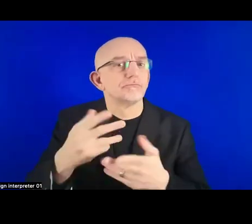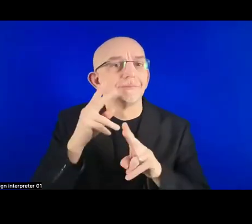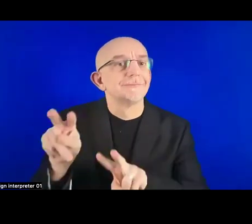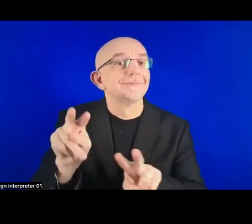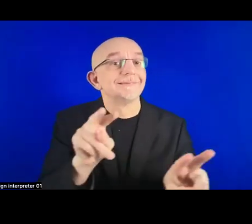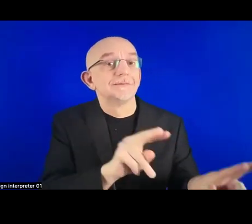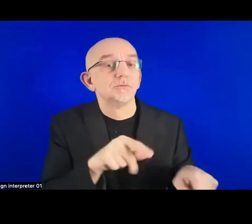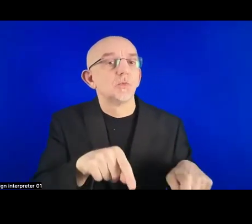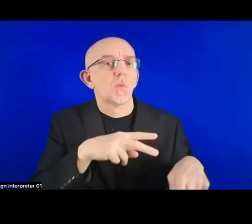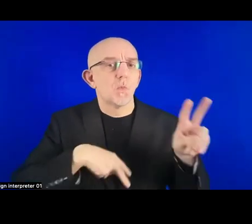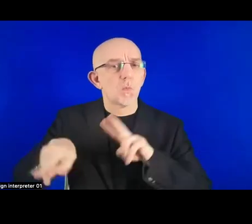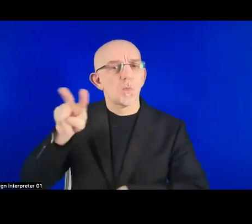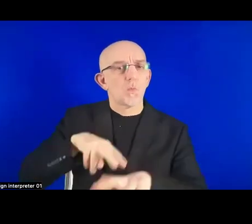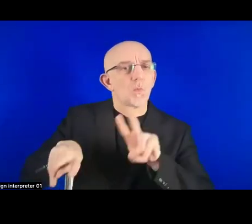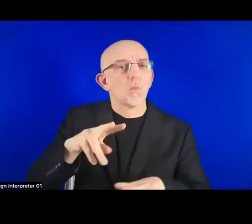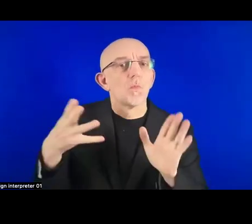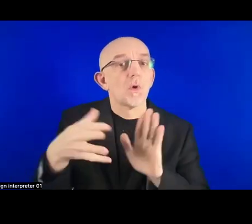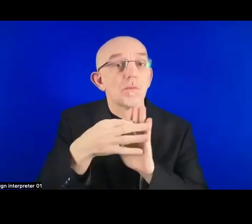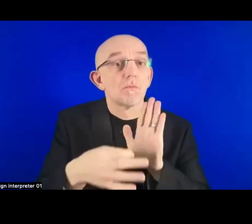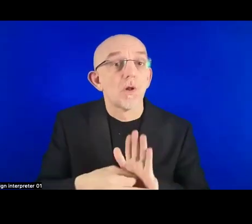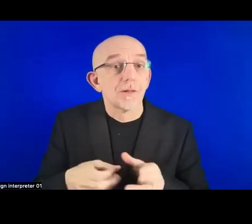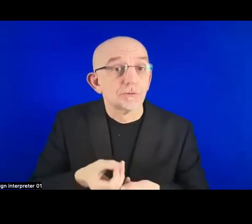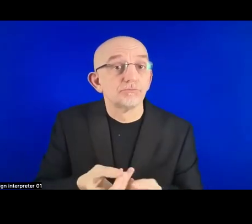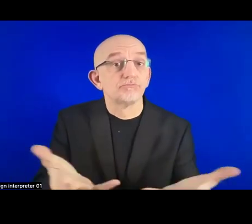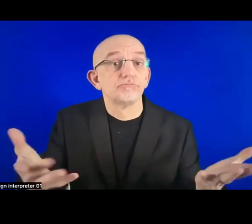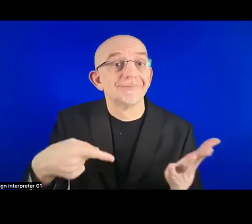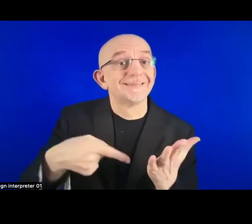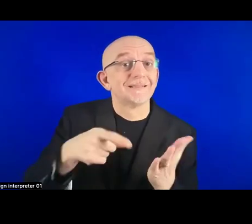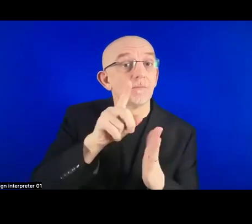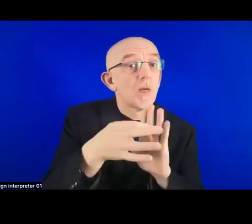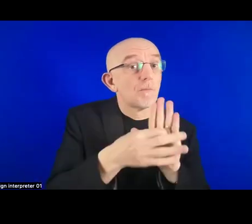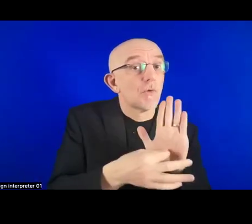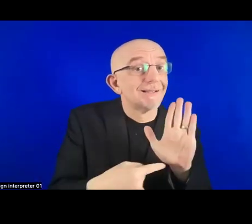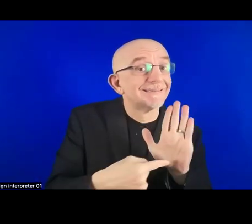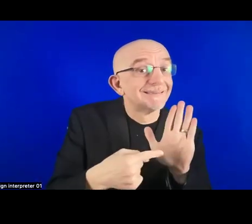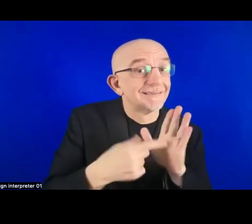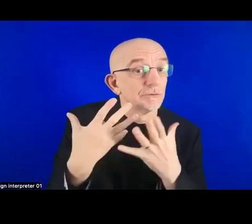are often reinterpreted and enacted in different settings, both internationally,